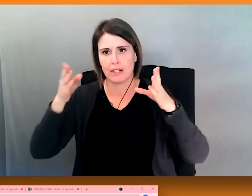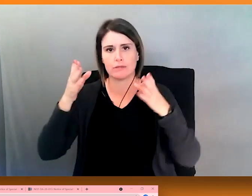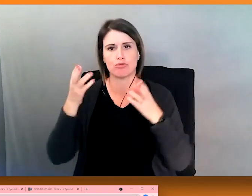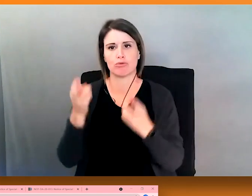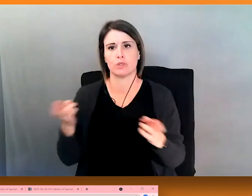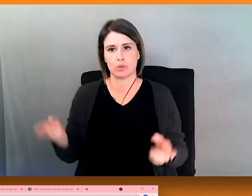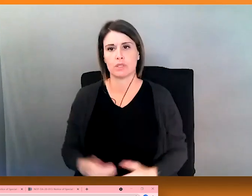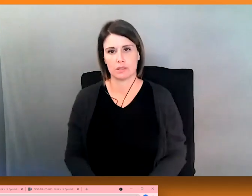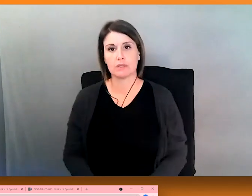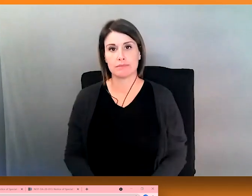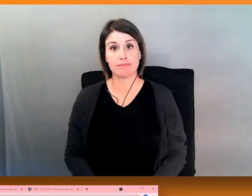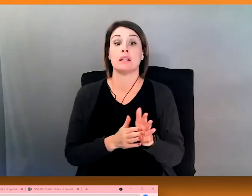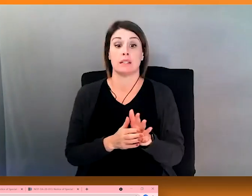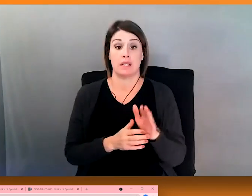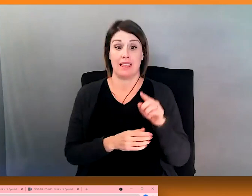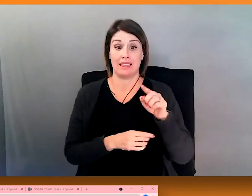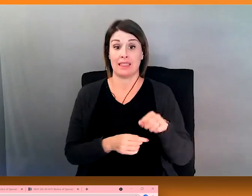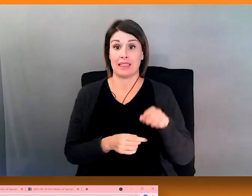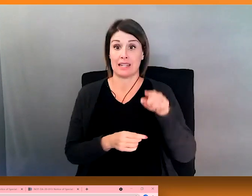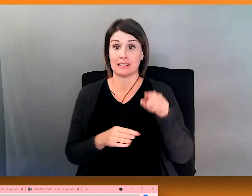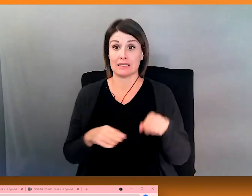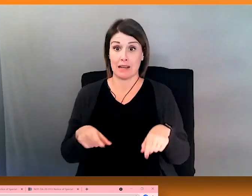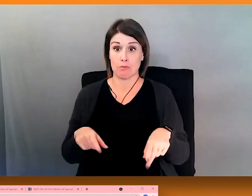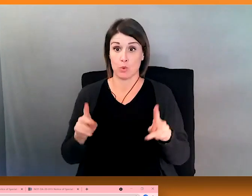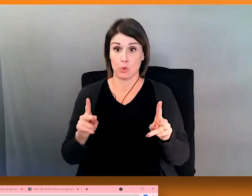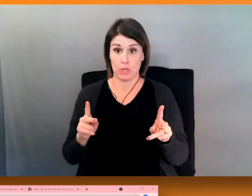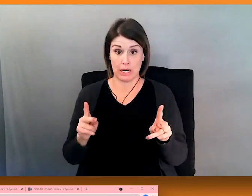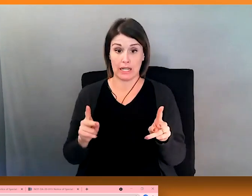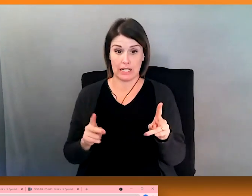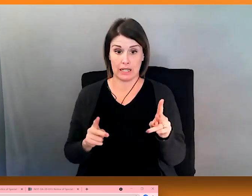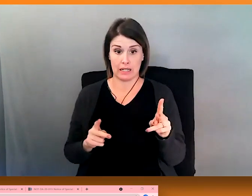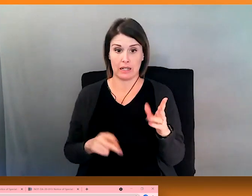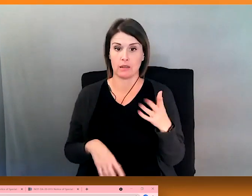OK. So with this particular opportunity--